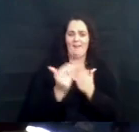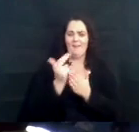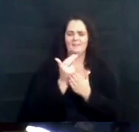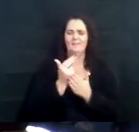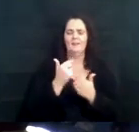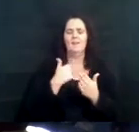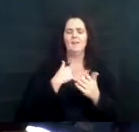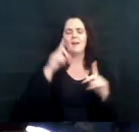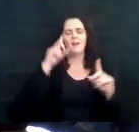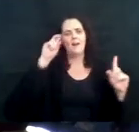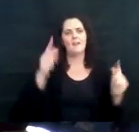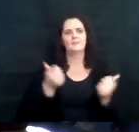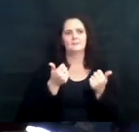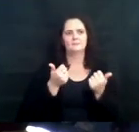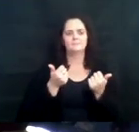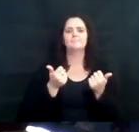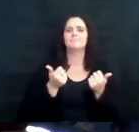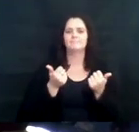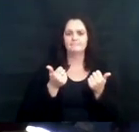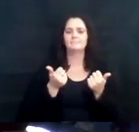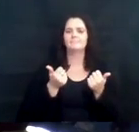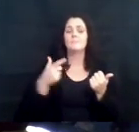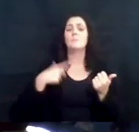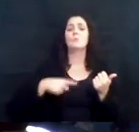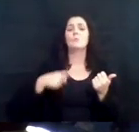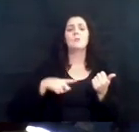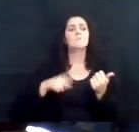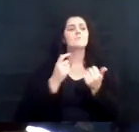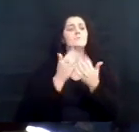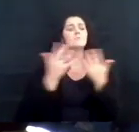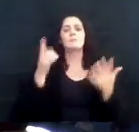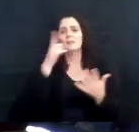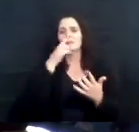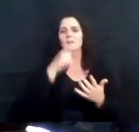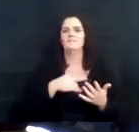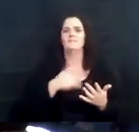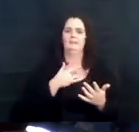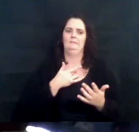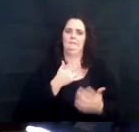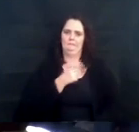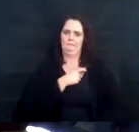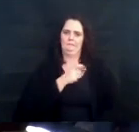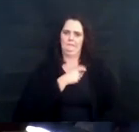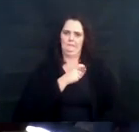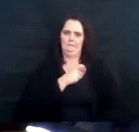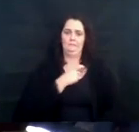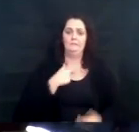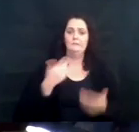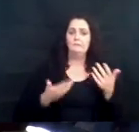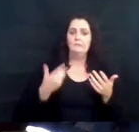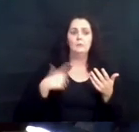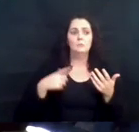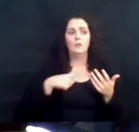subject that many people find quite intimidating because of the technology or because of the history of film or animation.